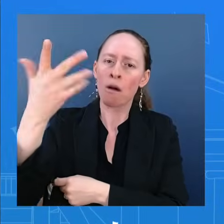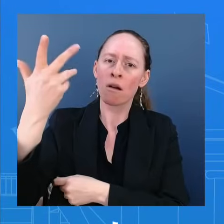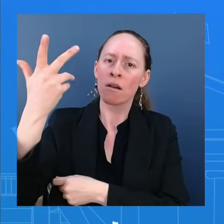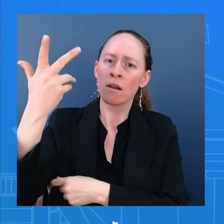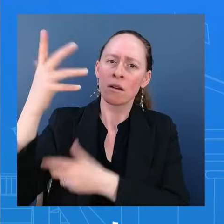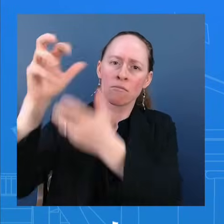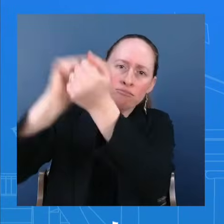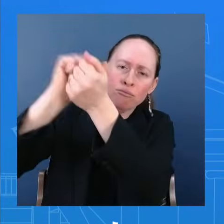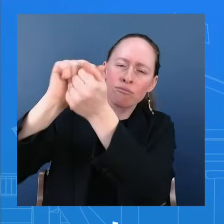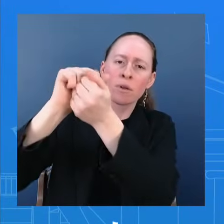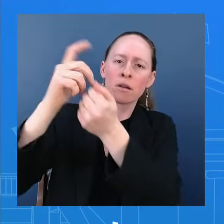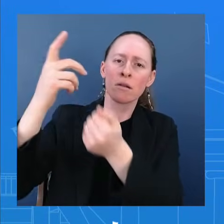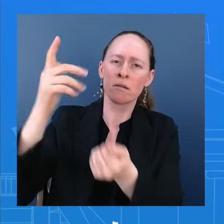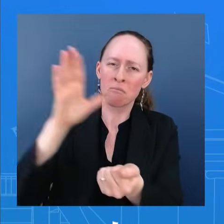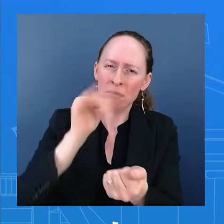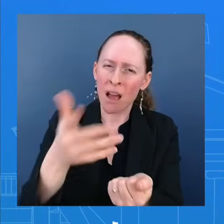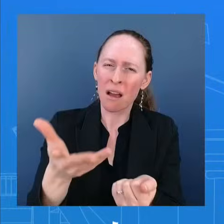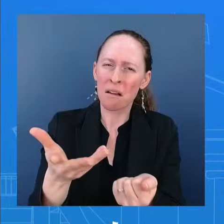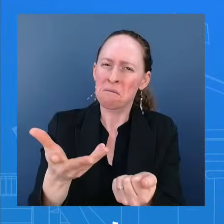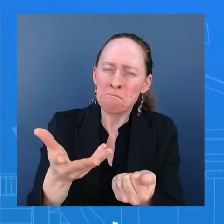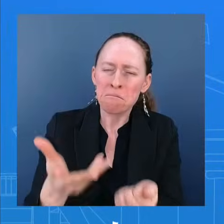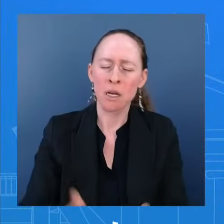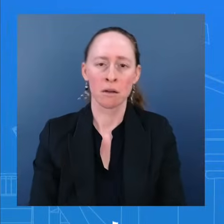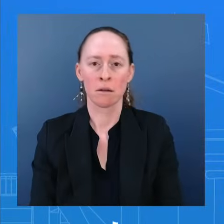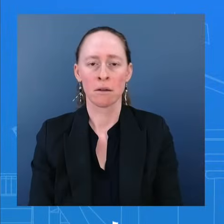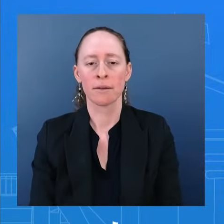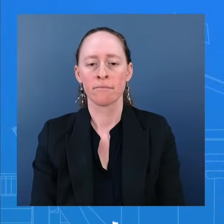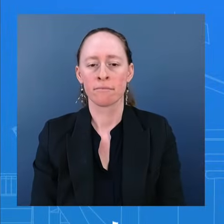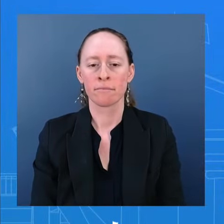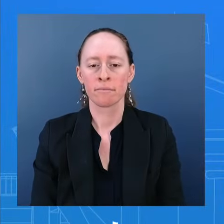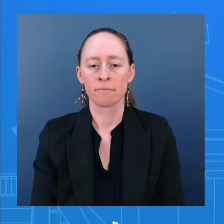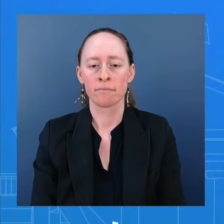First of all, you -- you're right, late November. It is now -- what? -- the 12th of December.